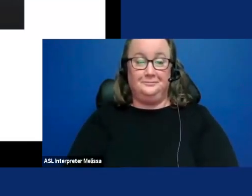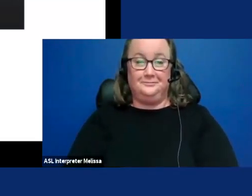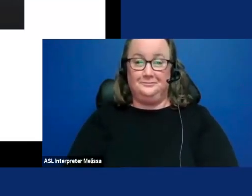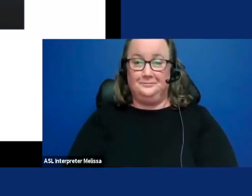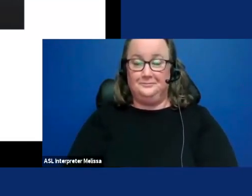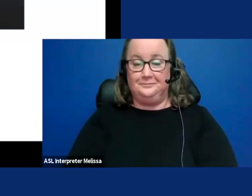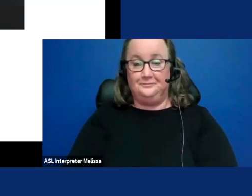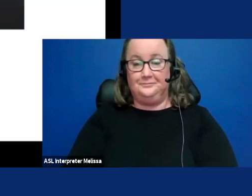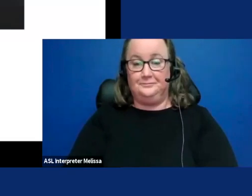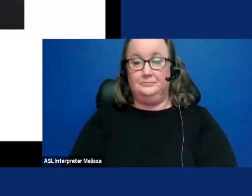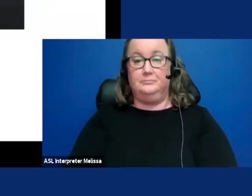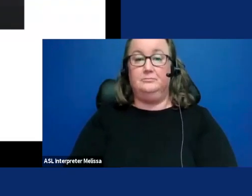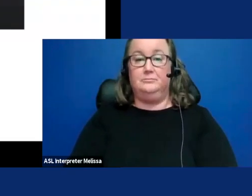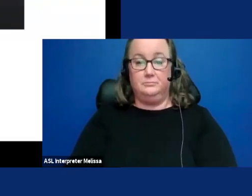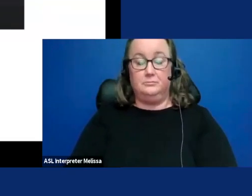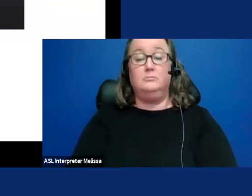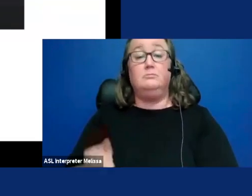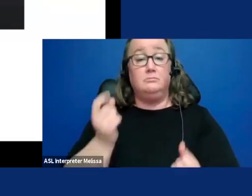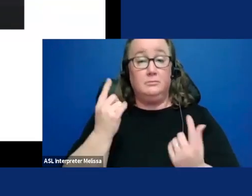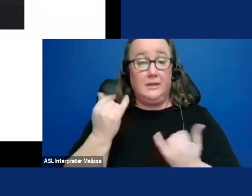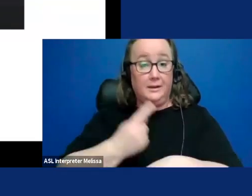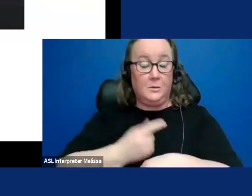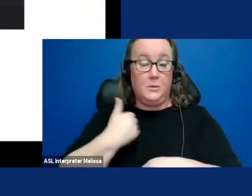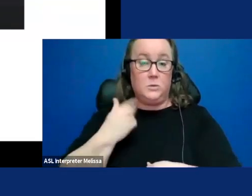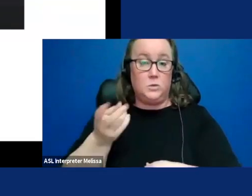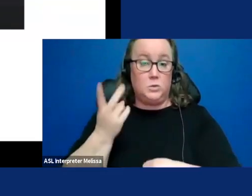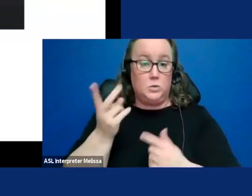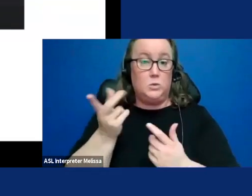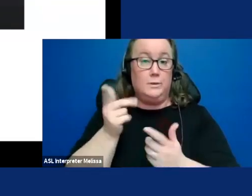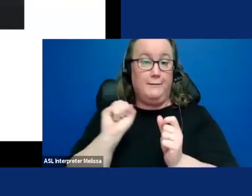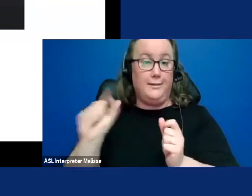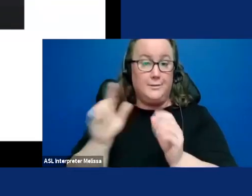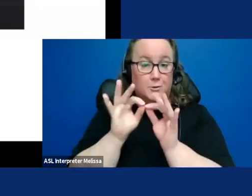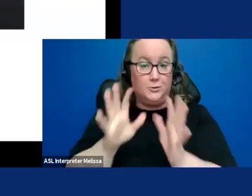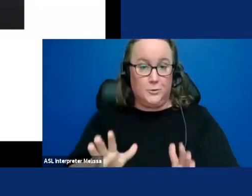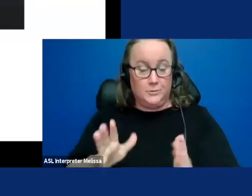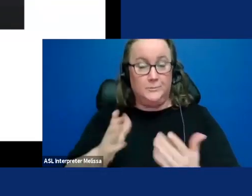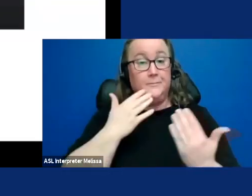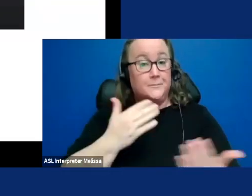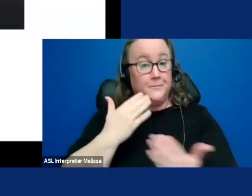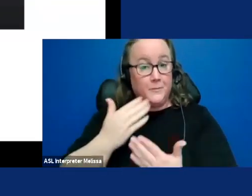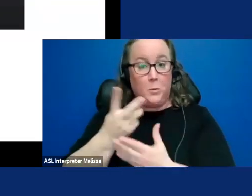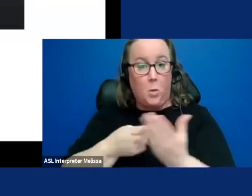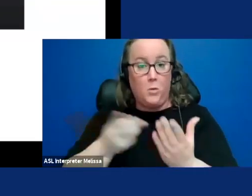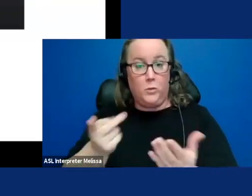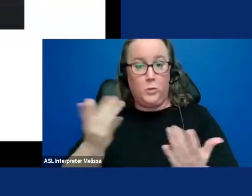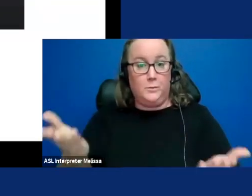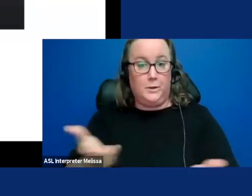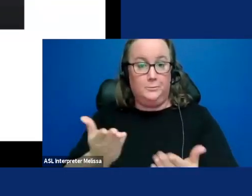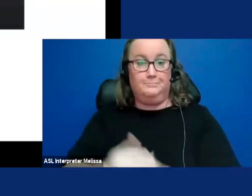We do have two sign language interpreters with us today, and thank you very much, both of you for being here.